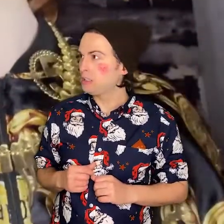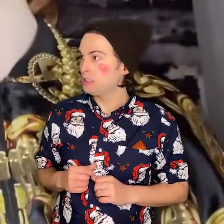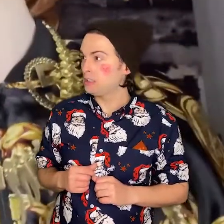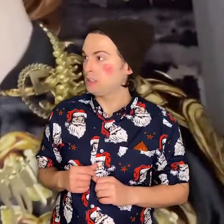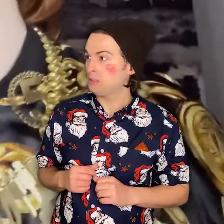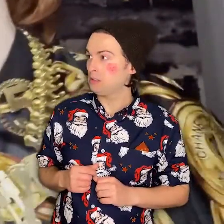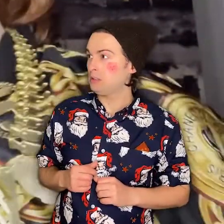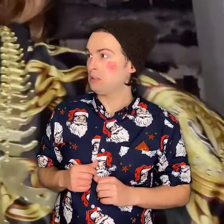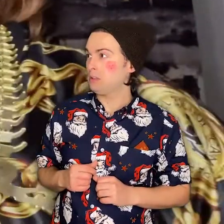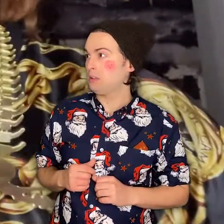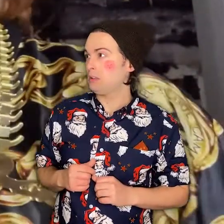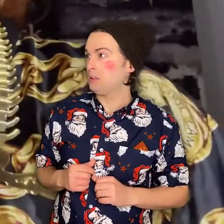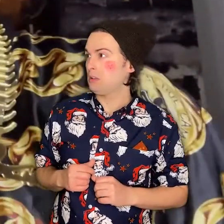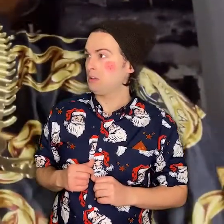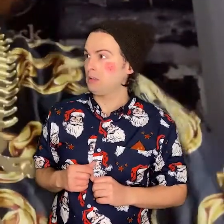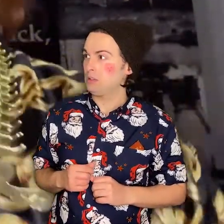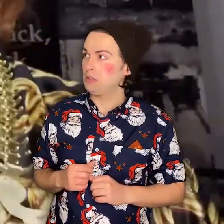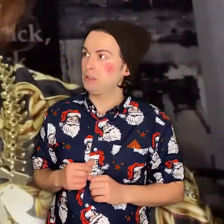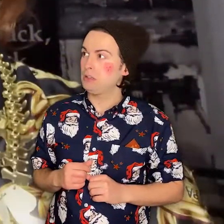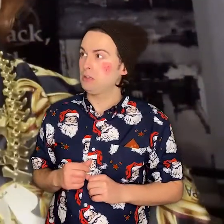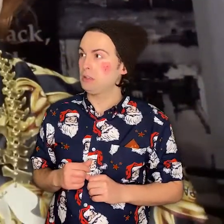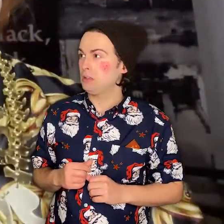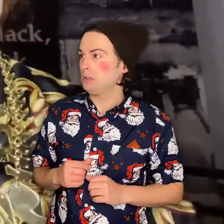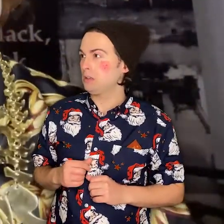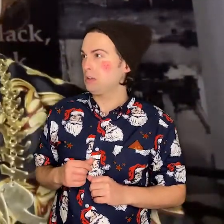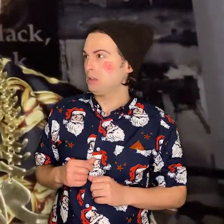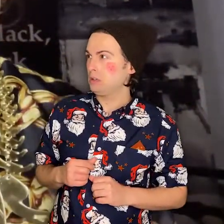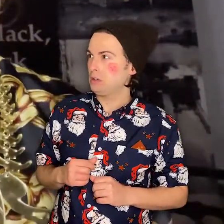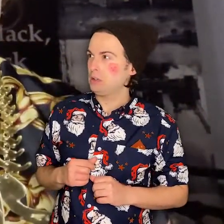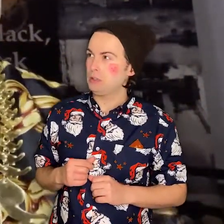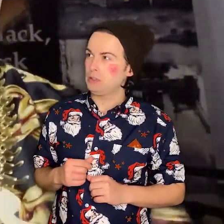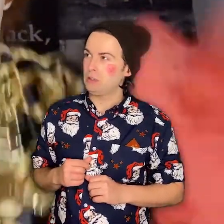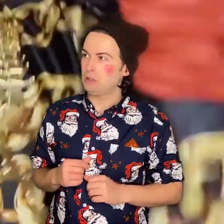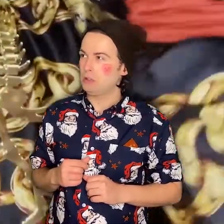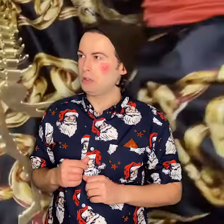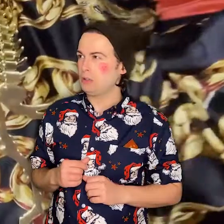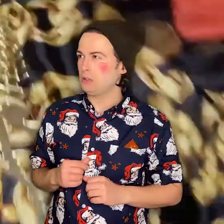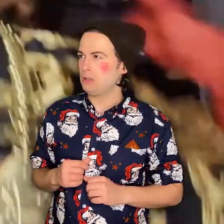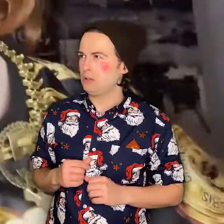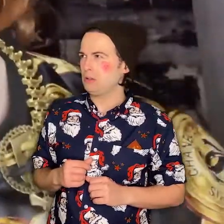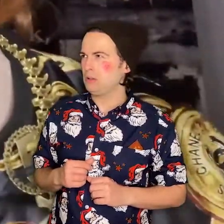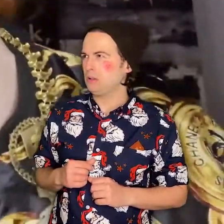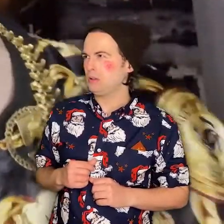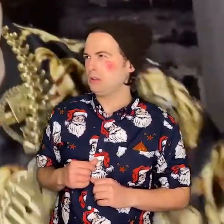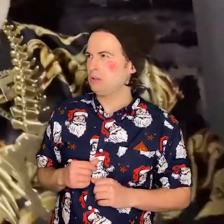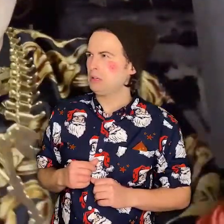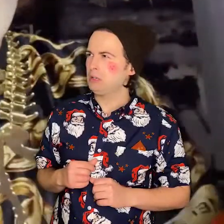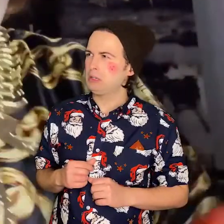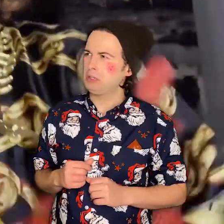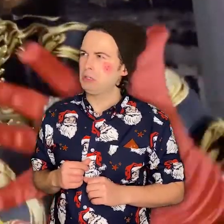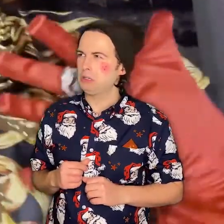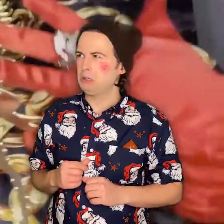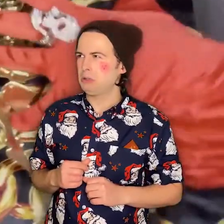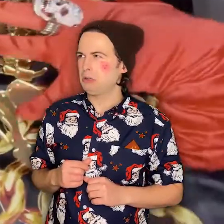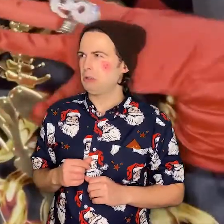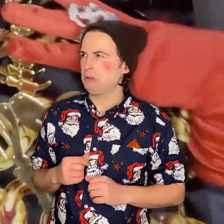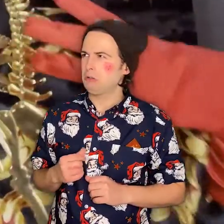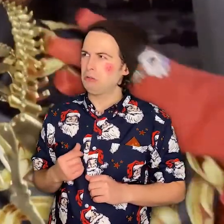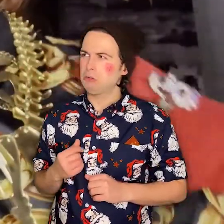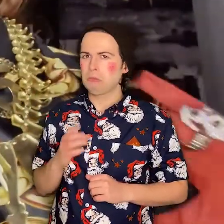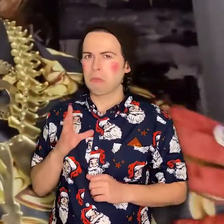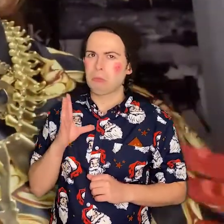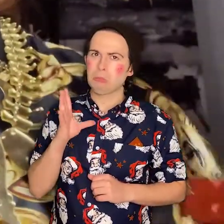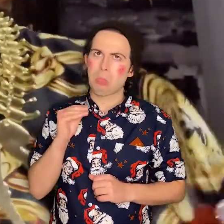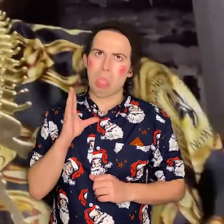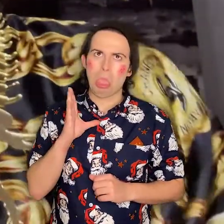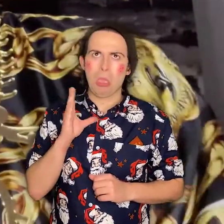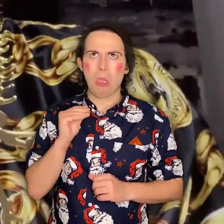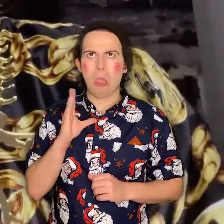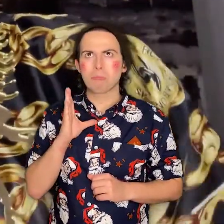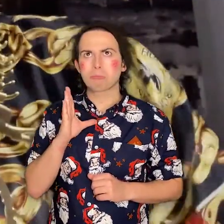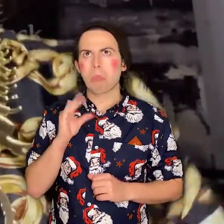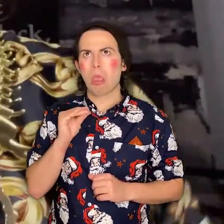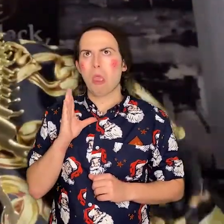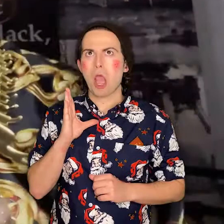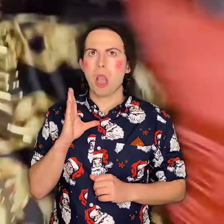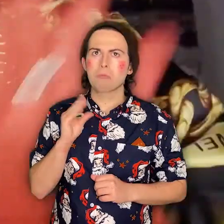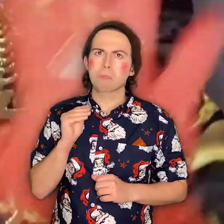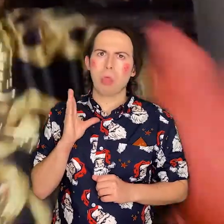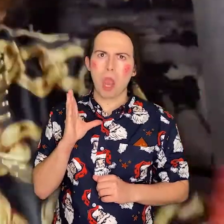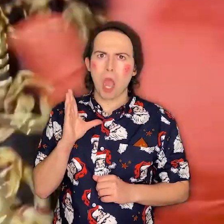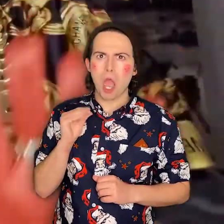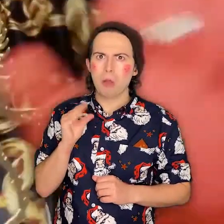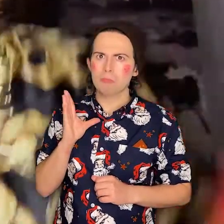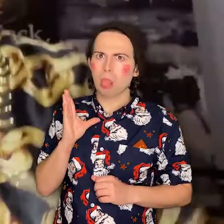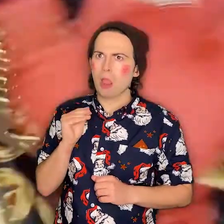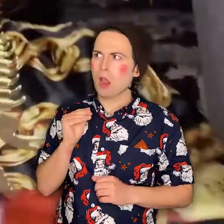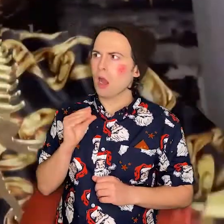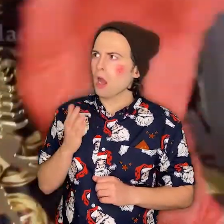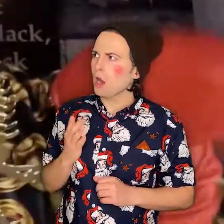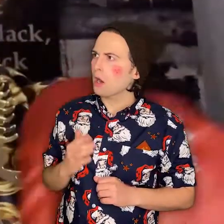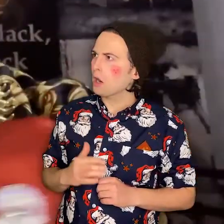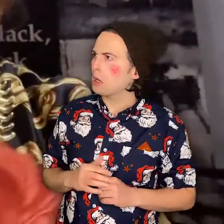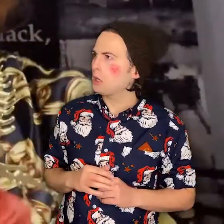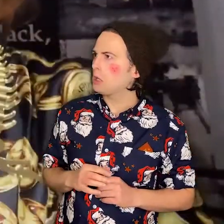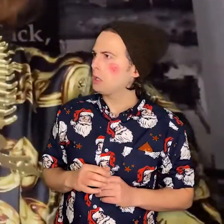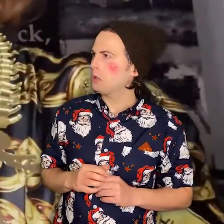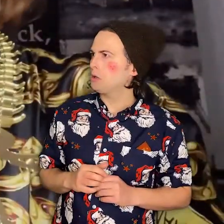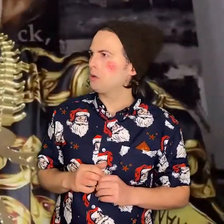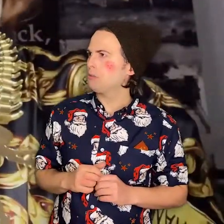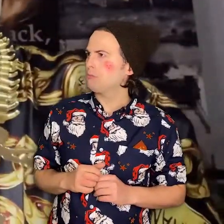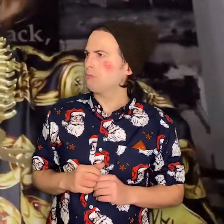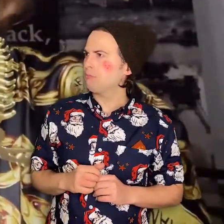Dame Judy, marvellous me, best at the acting. Shakeyspeare, Checkov is here, nothing to fear